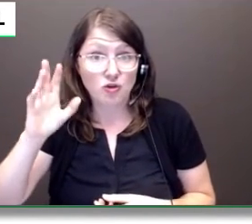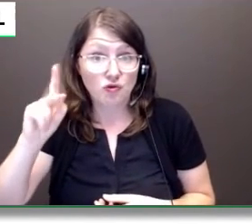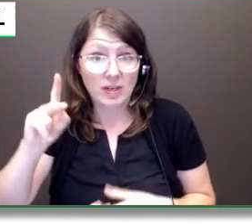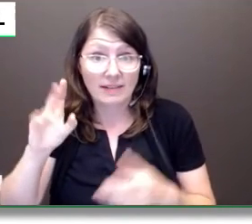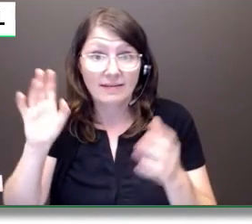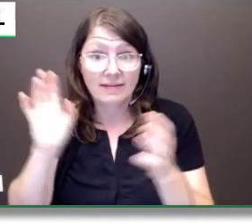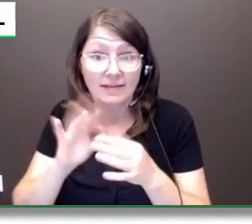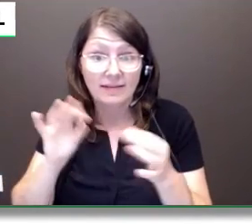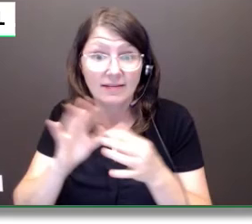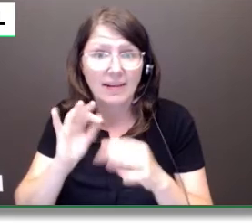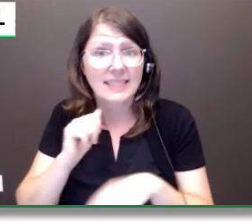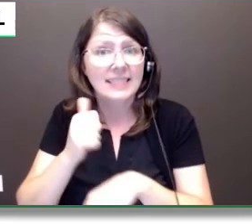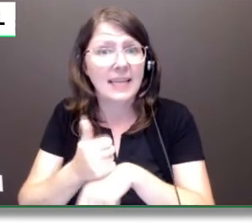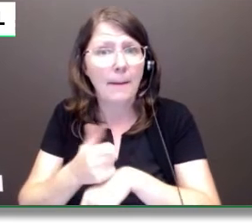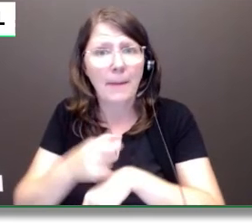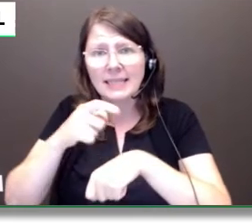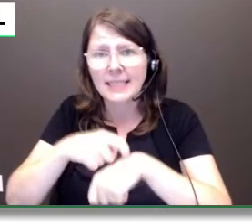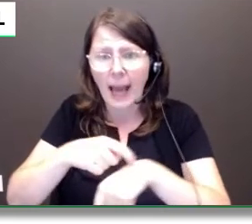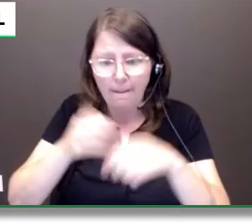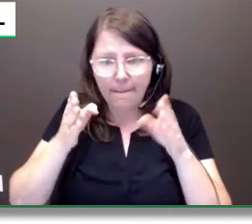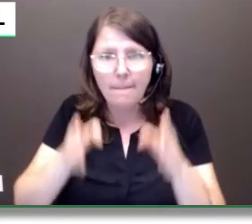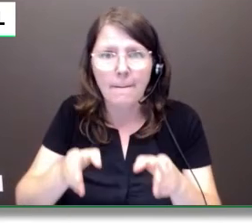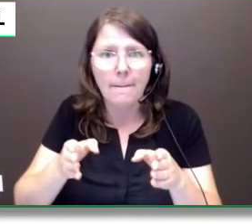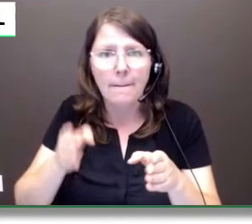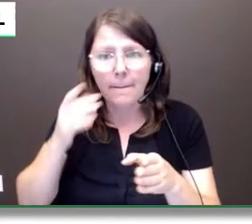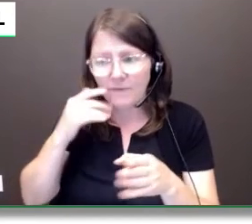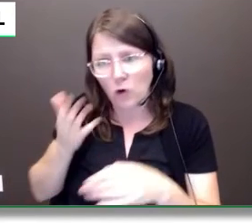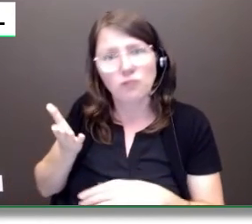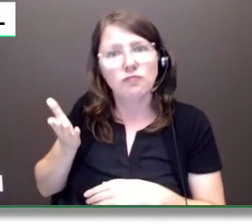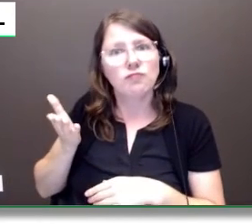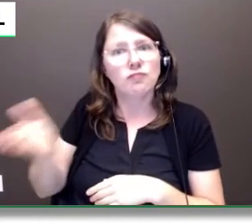from Power to Be in another organization called Canucks Autism where they gave